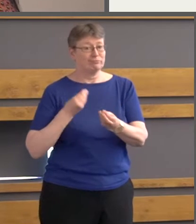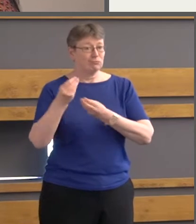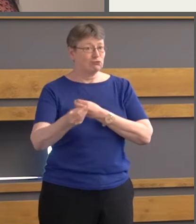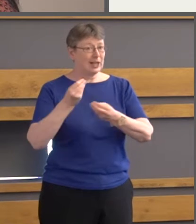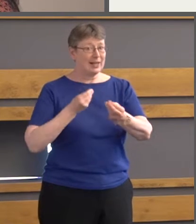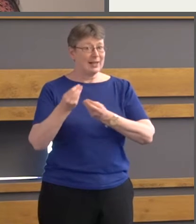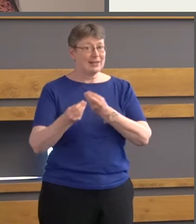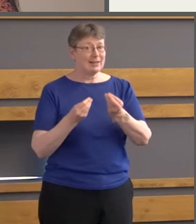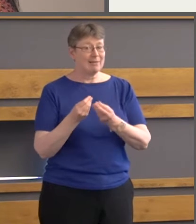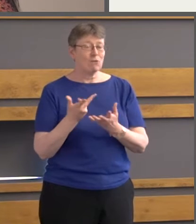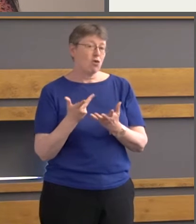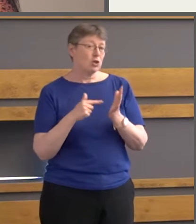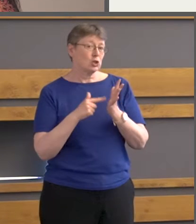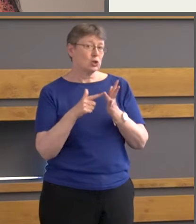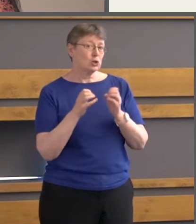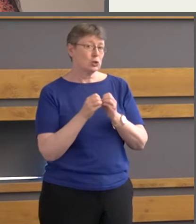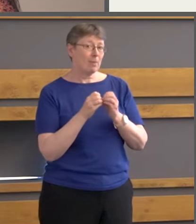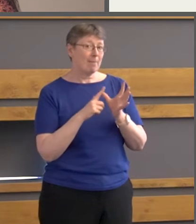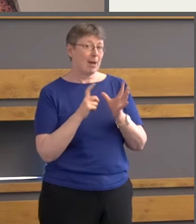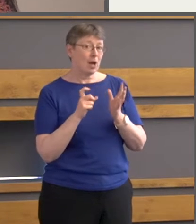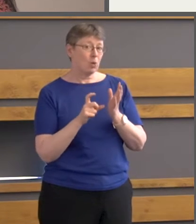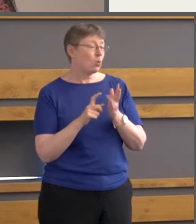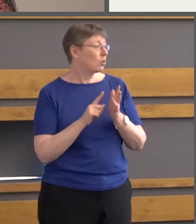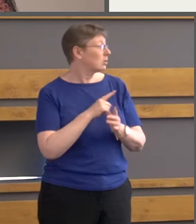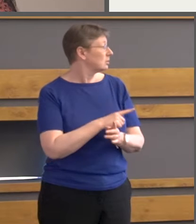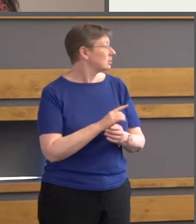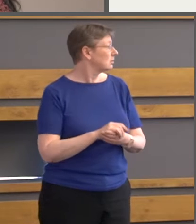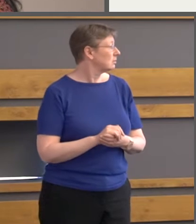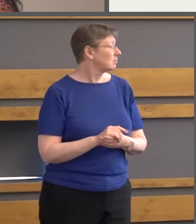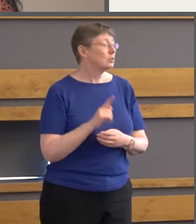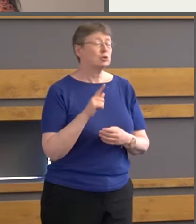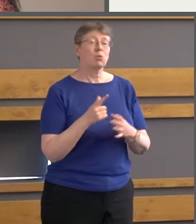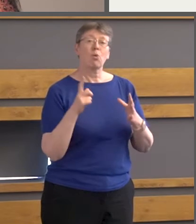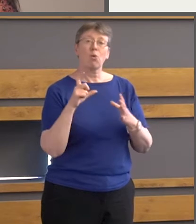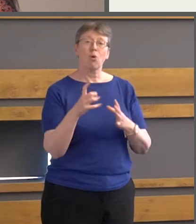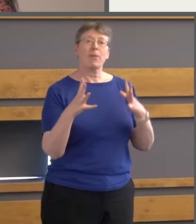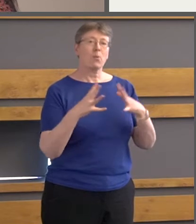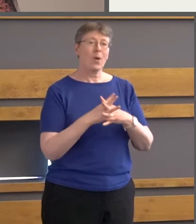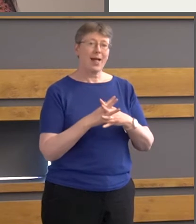I think it wouldn't be inaccurate to say that the 2014 Commonwealth Games held in Glasgow